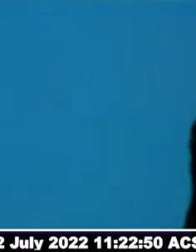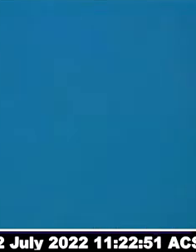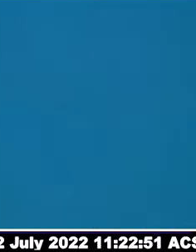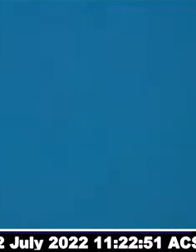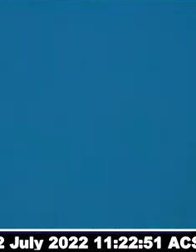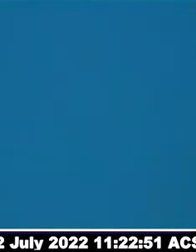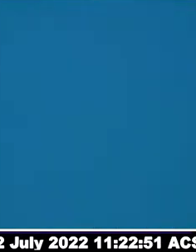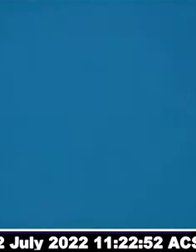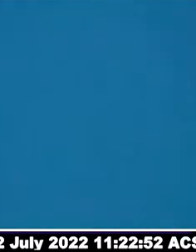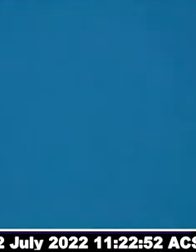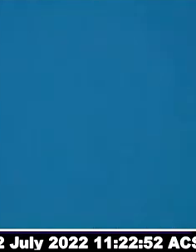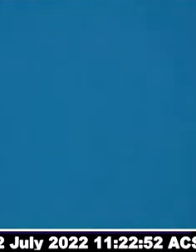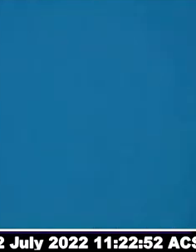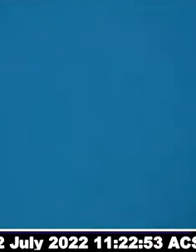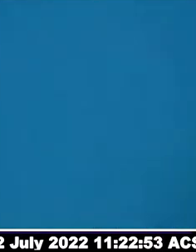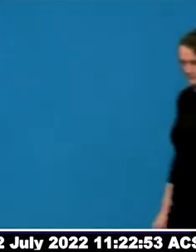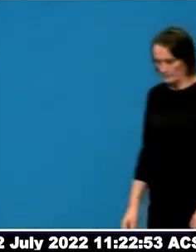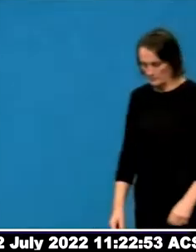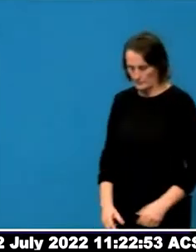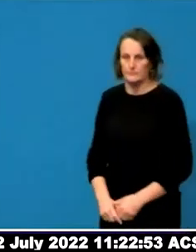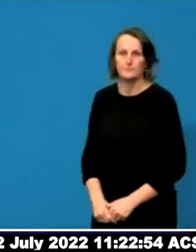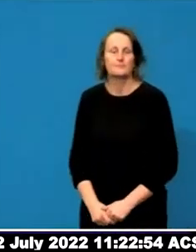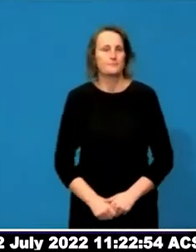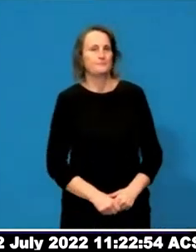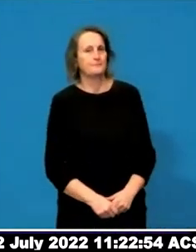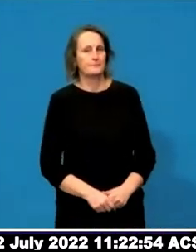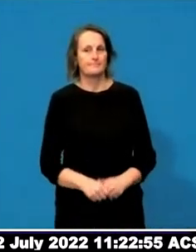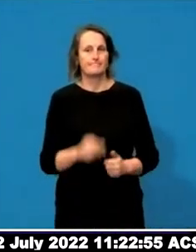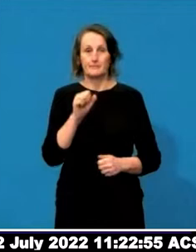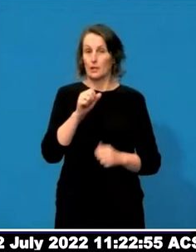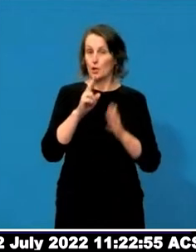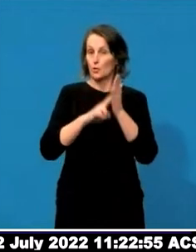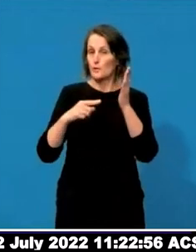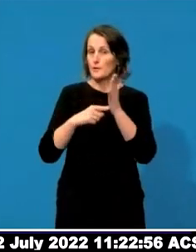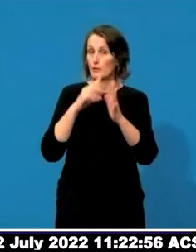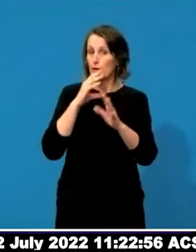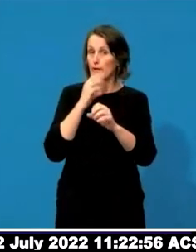different areas within the Northern Territory government have different needs.